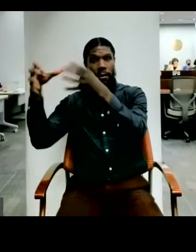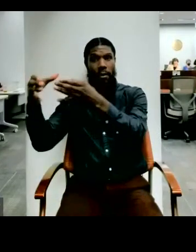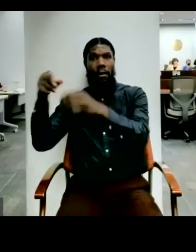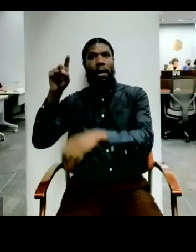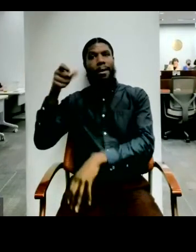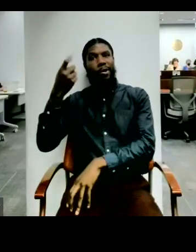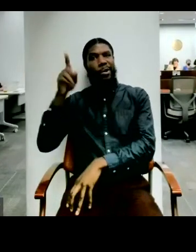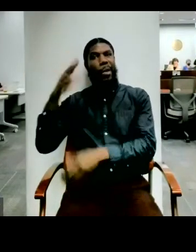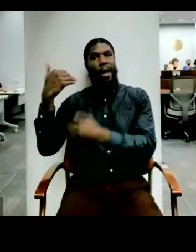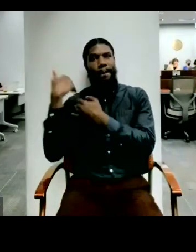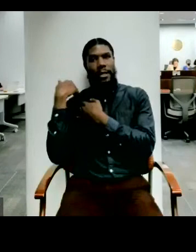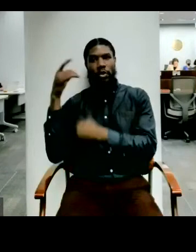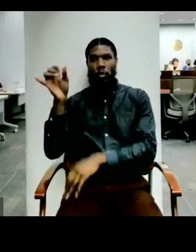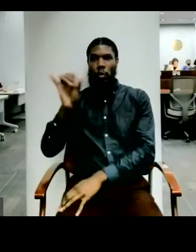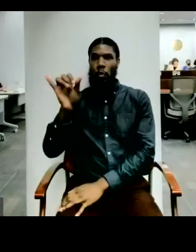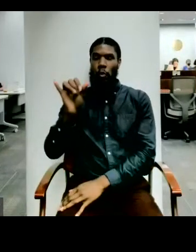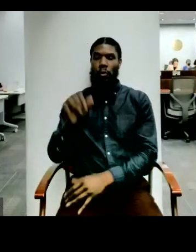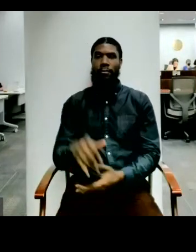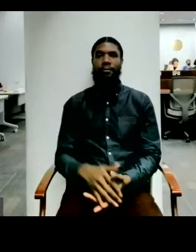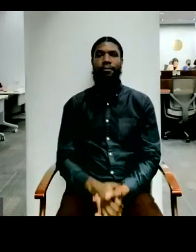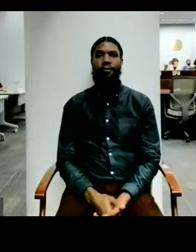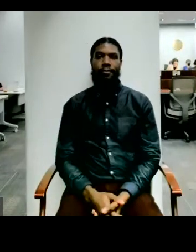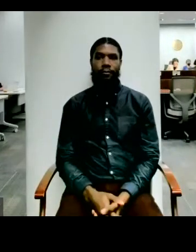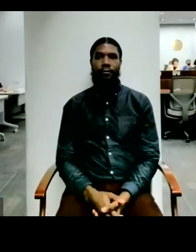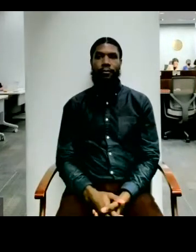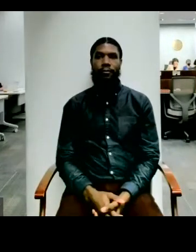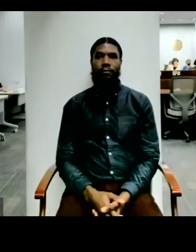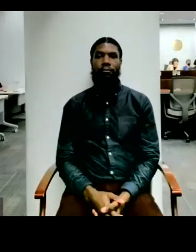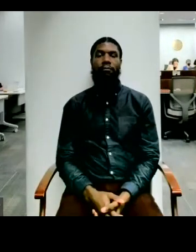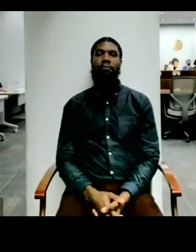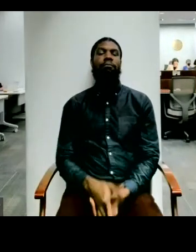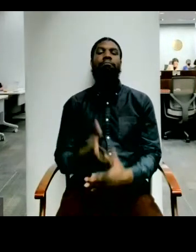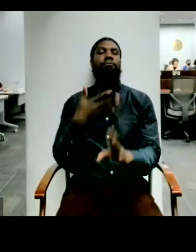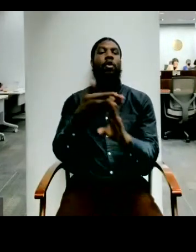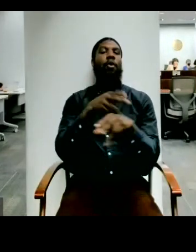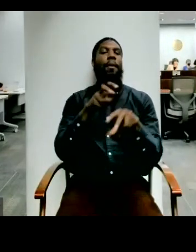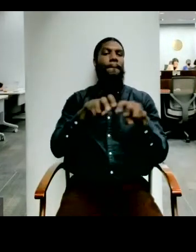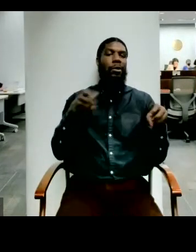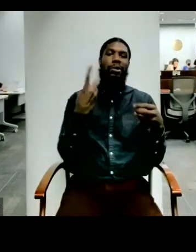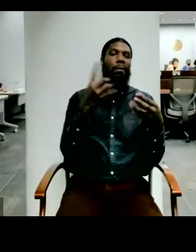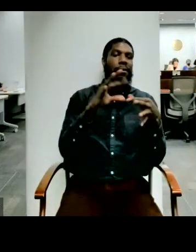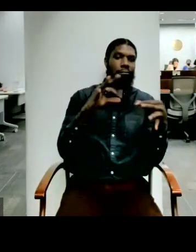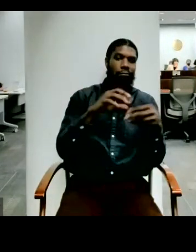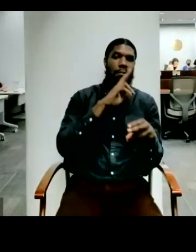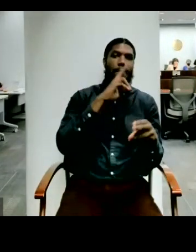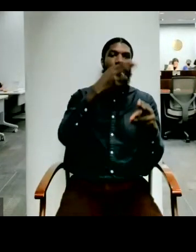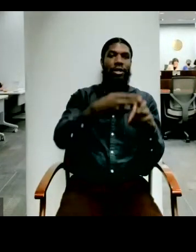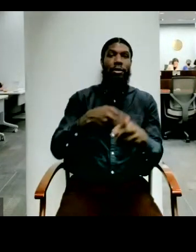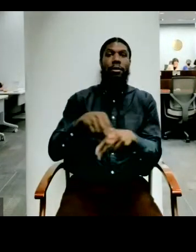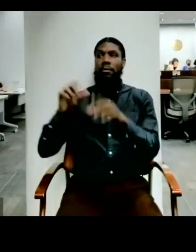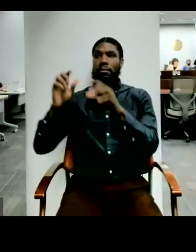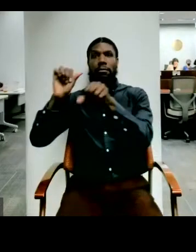obligations are and if, as was said in if the earlier panel, employers are on the same page